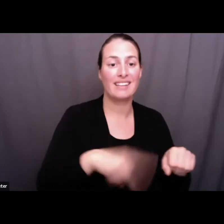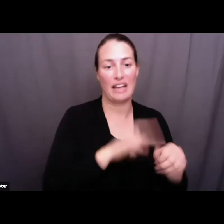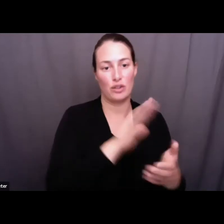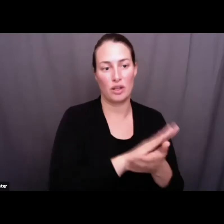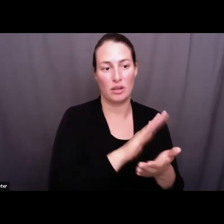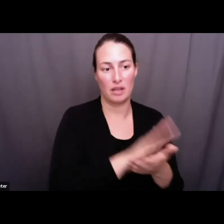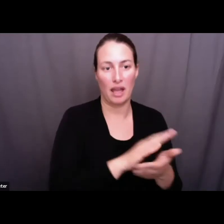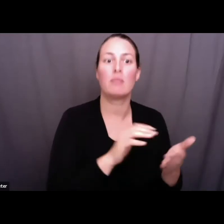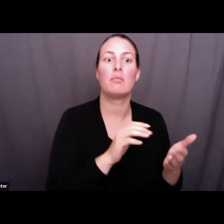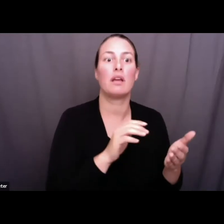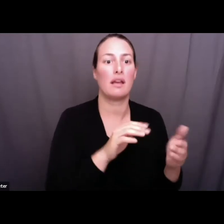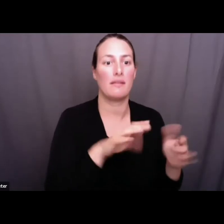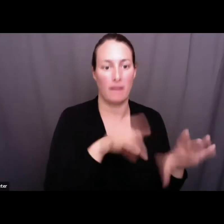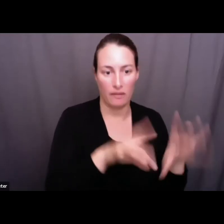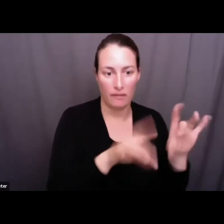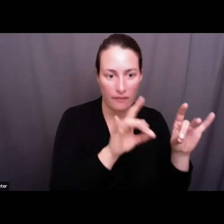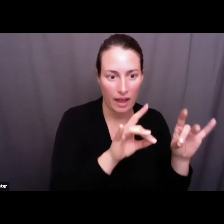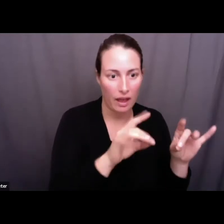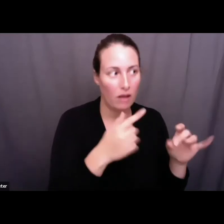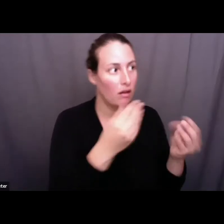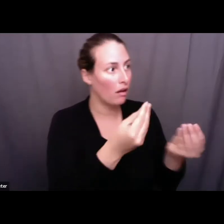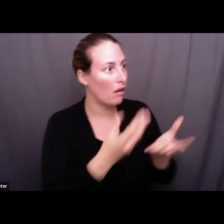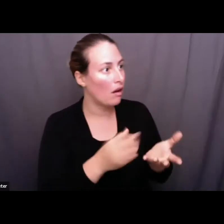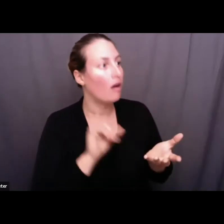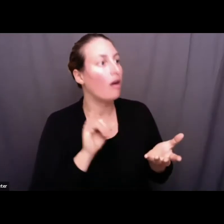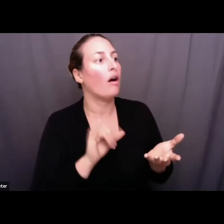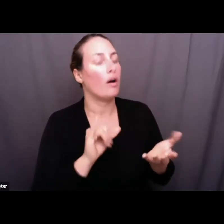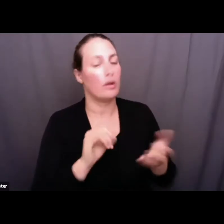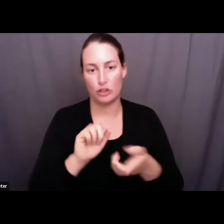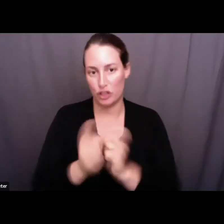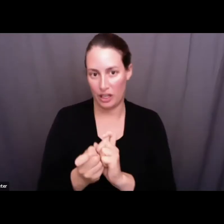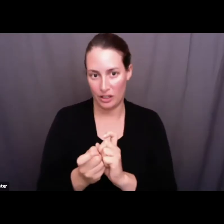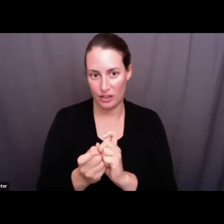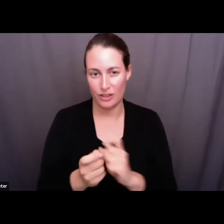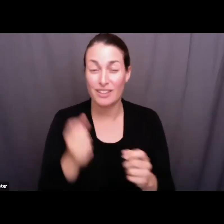being very careful about this. We’re trying not to pull the rug out from underneath departments